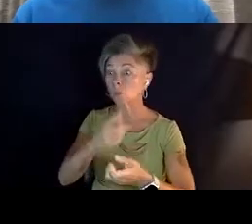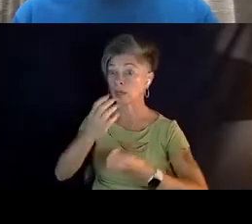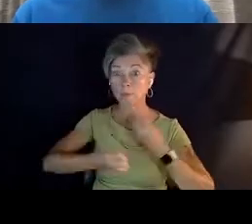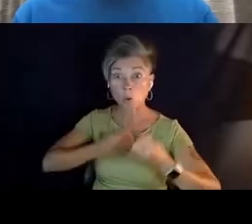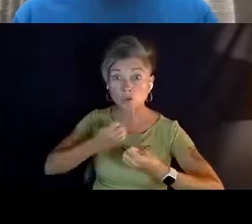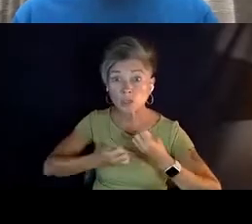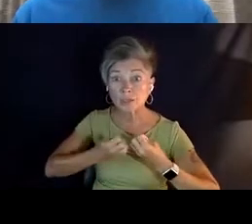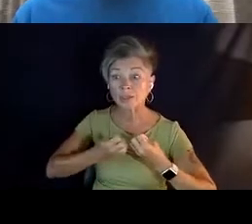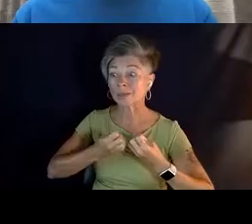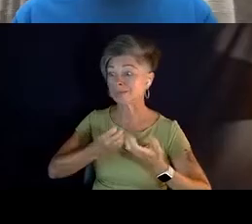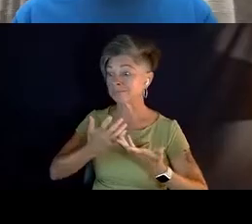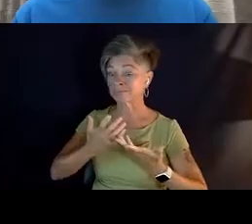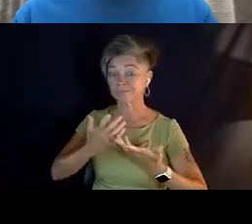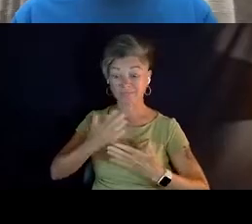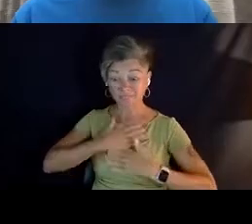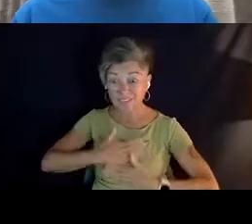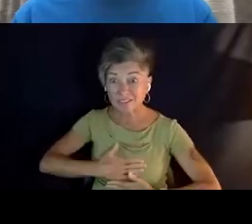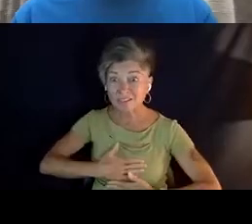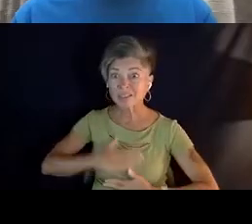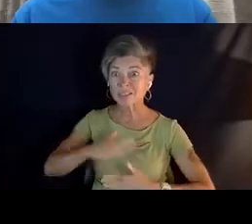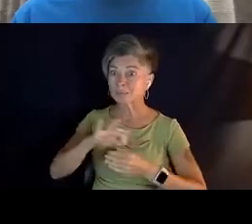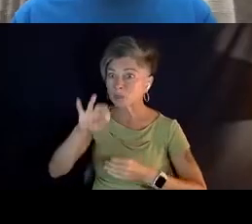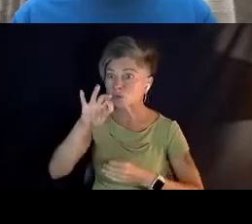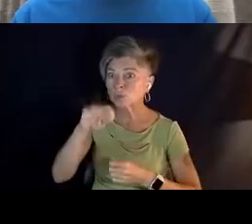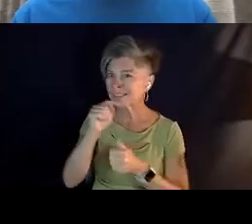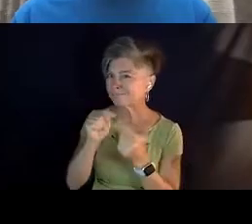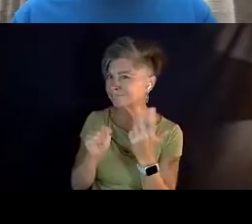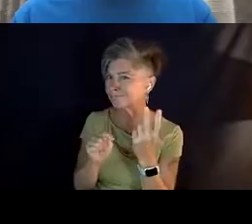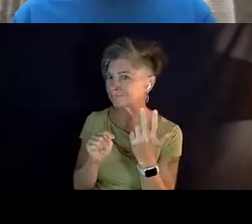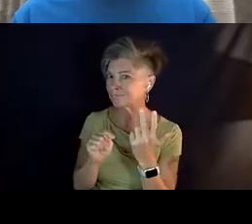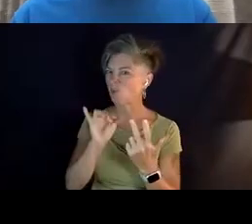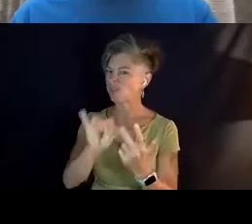And so that's the purpose of that question is just really to better understand